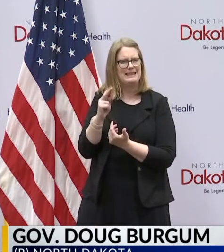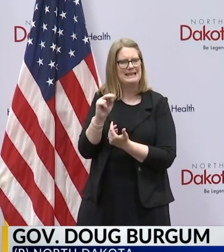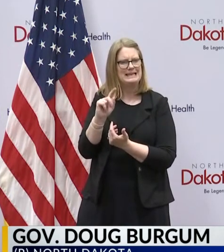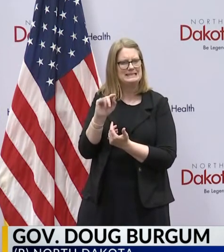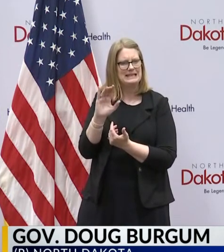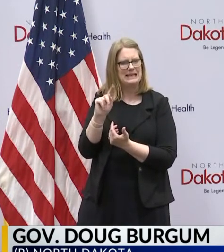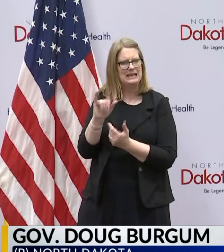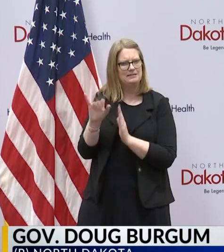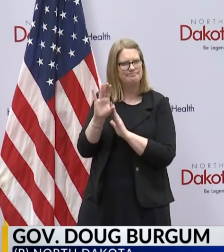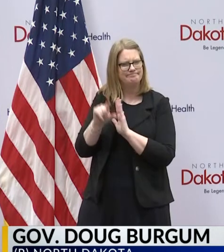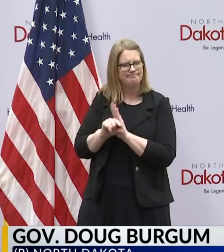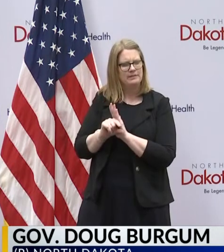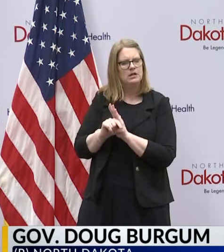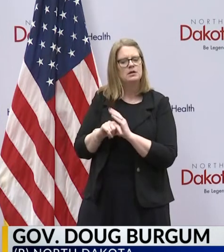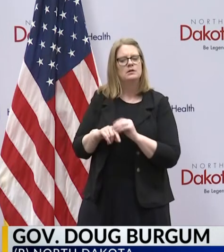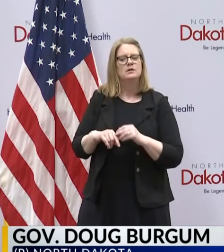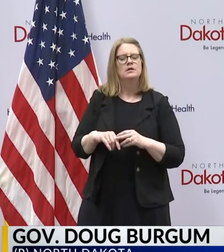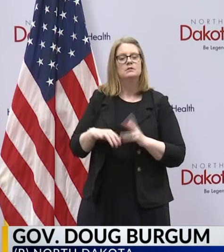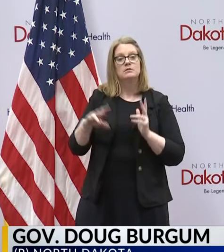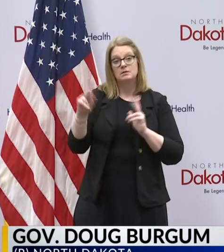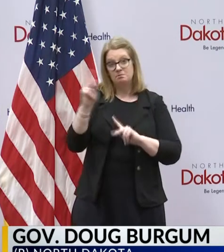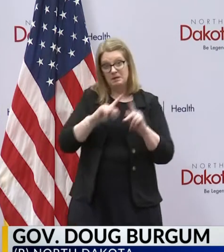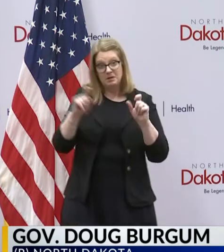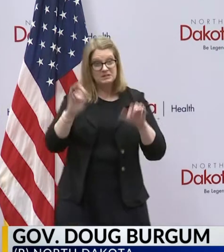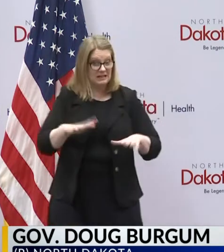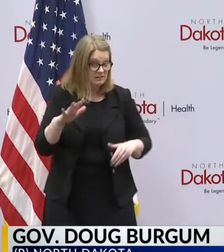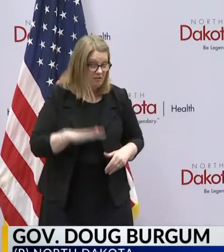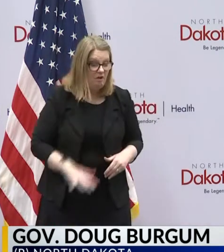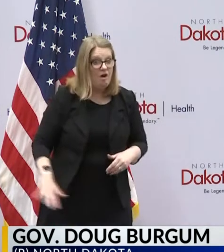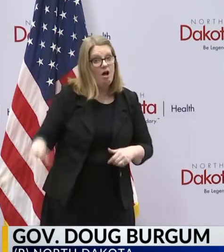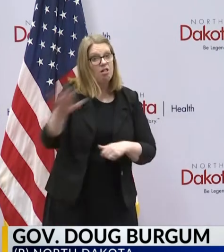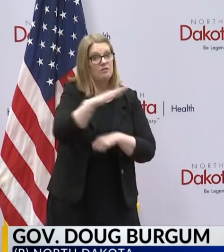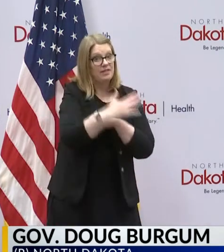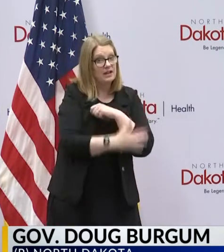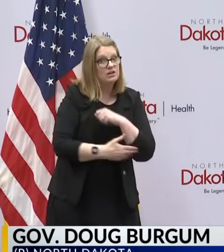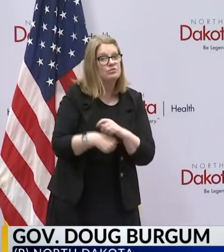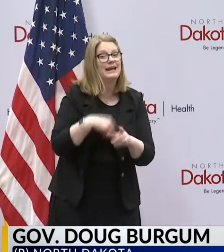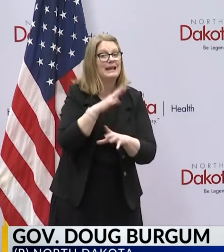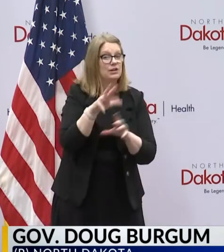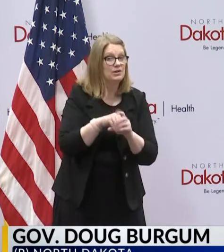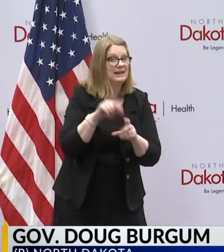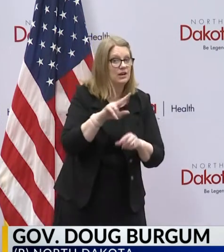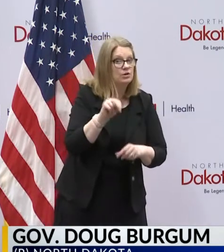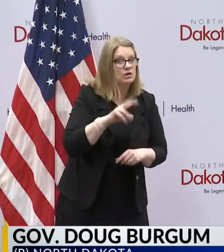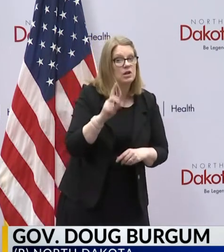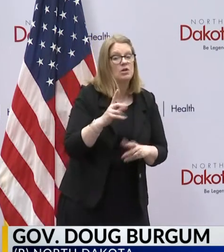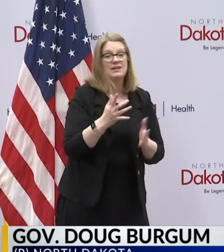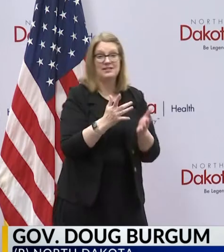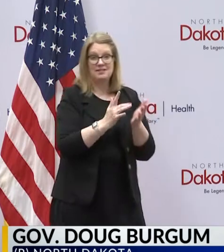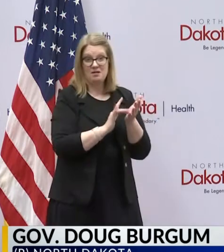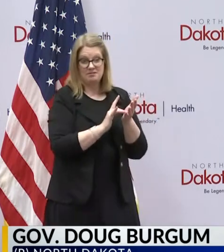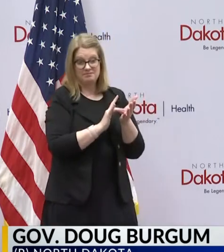IT COMES TO QUESTIONS ABOUT RACE OR ETHNICITY, AND WHEN INDIVIDUALS ARE TESTED ACROSS